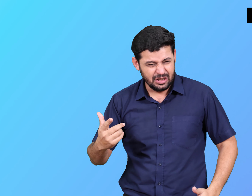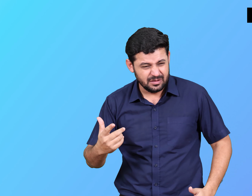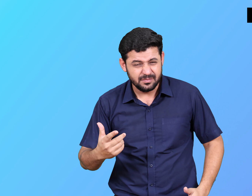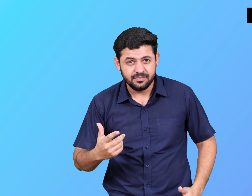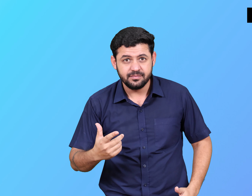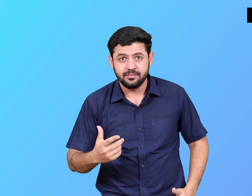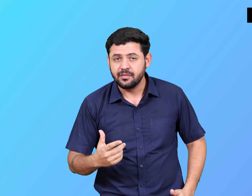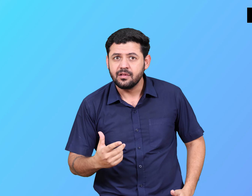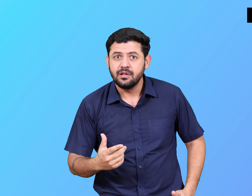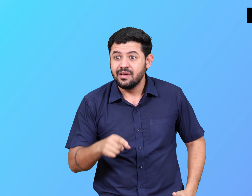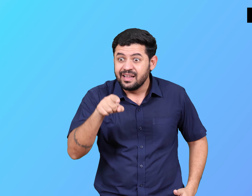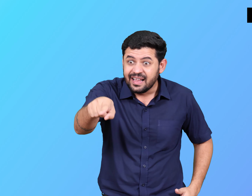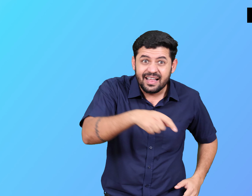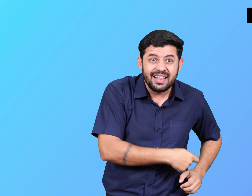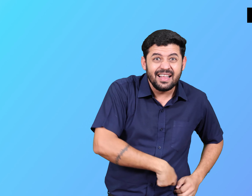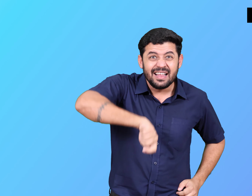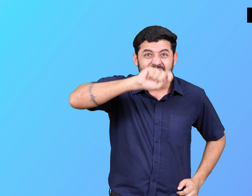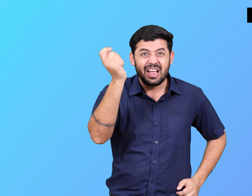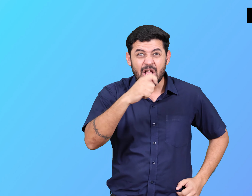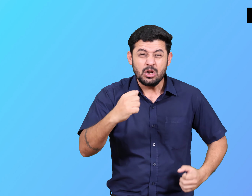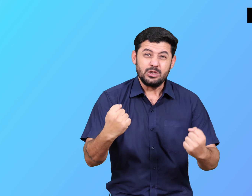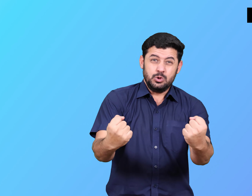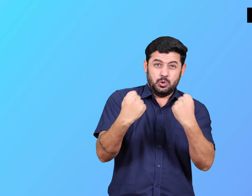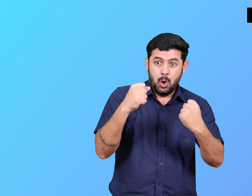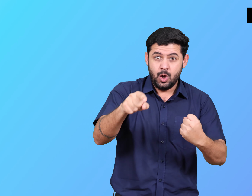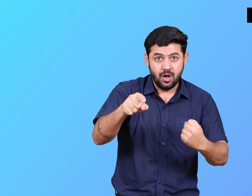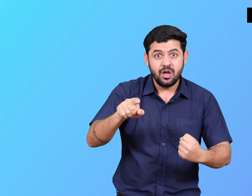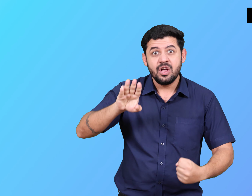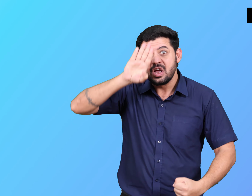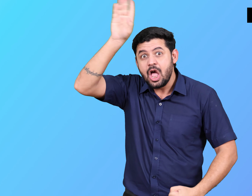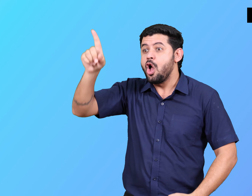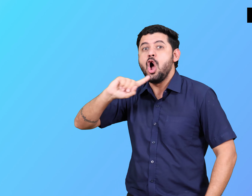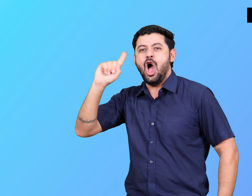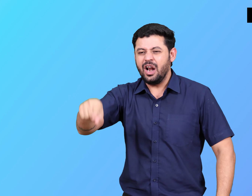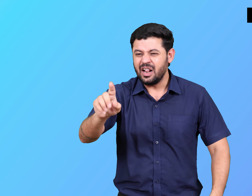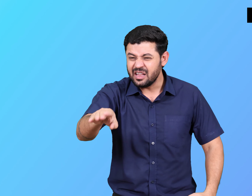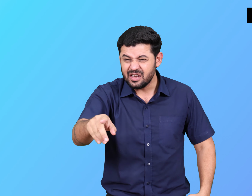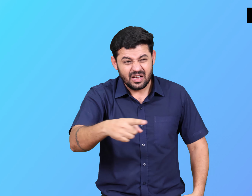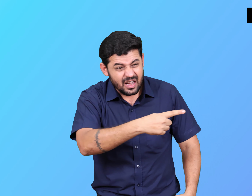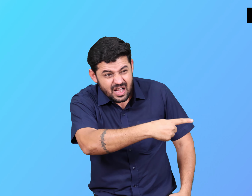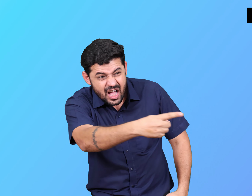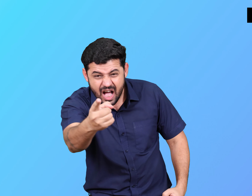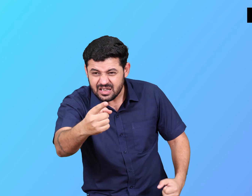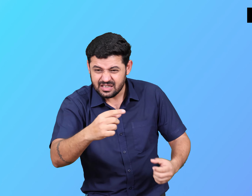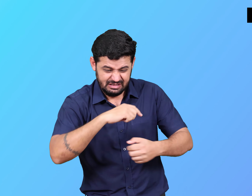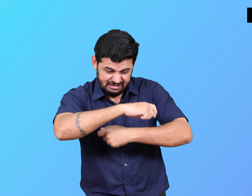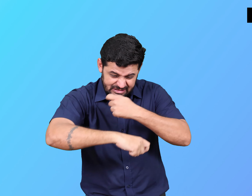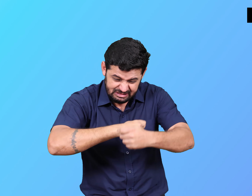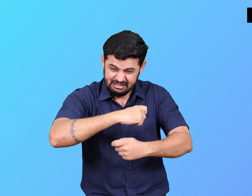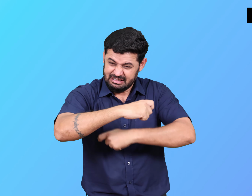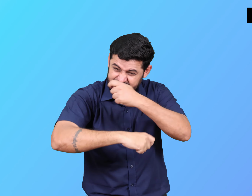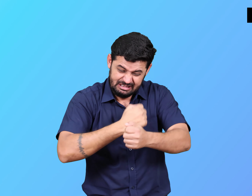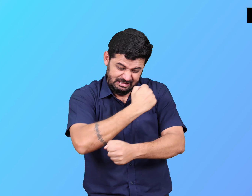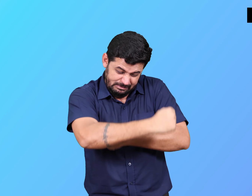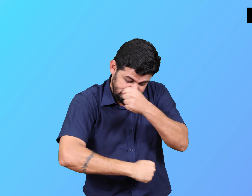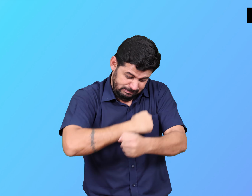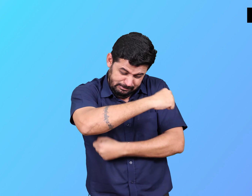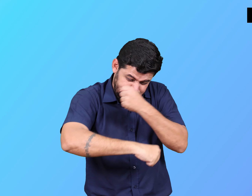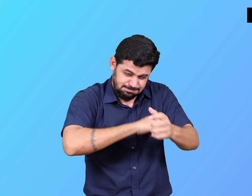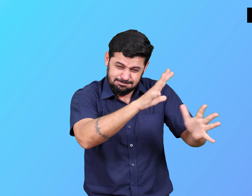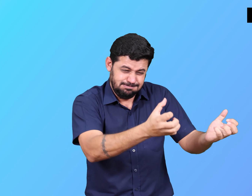Then he commanded some of the strongest soldiers in his army to tie up Shadrach, Meshach and Abednego.